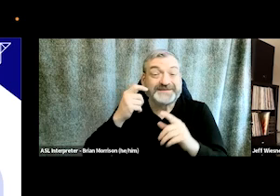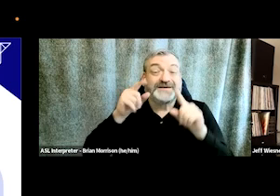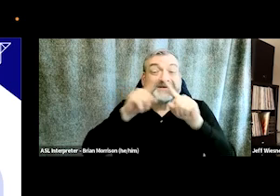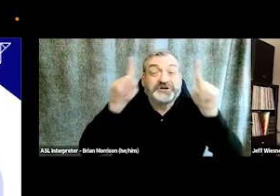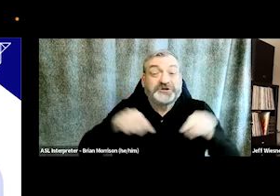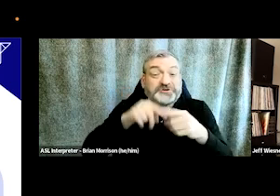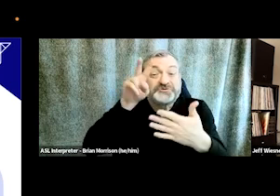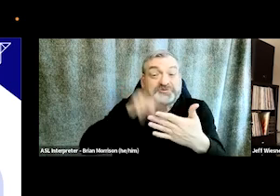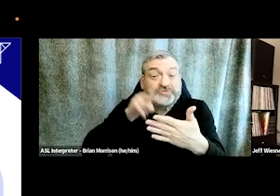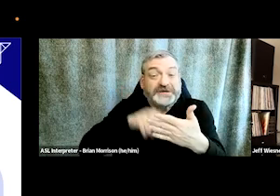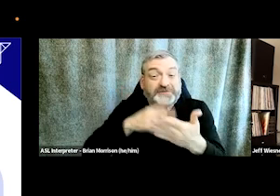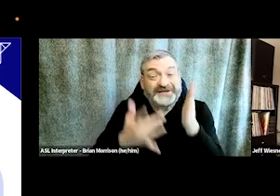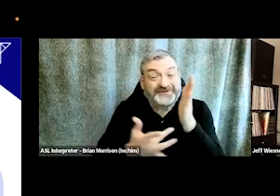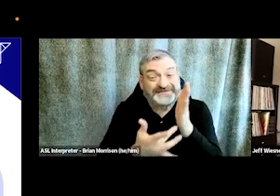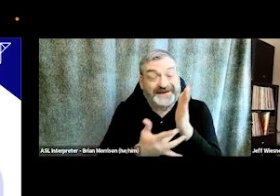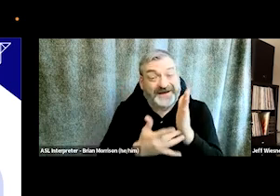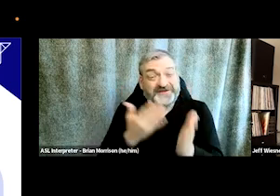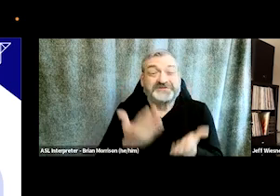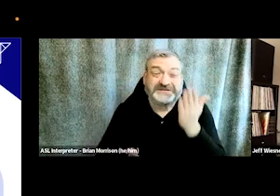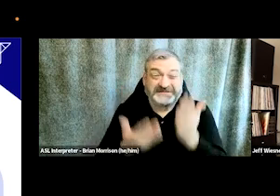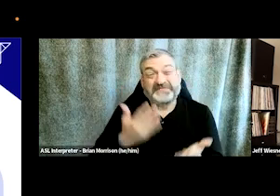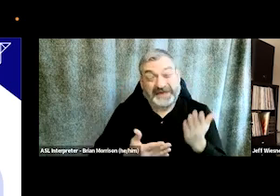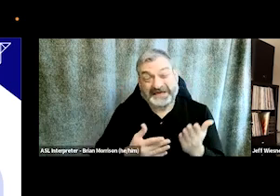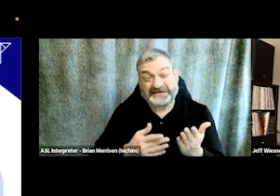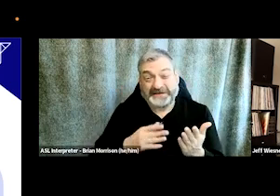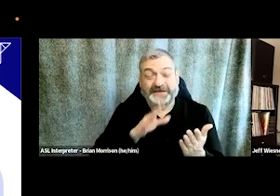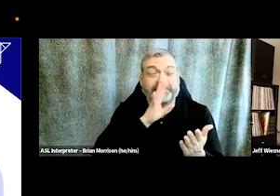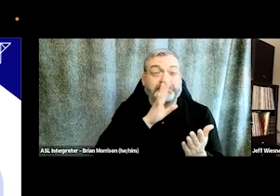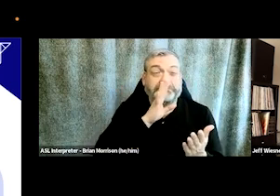that emoji that's different than what you intended as part of the post.